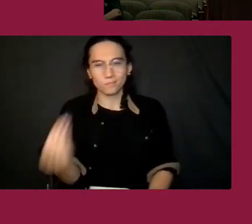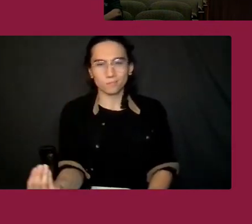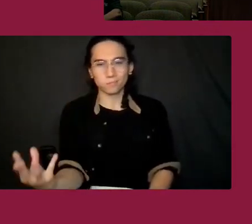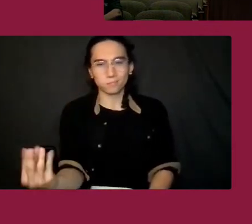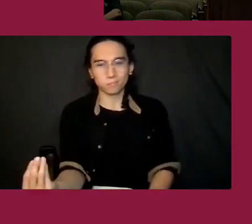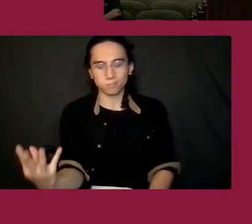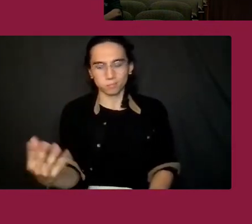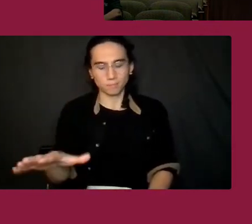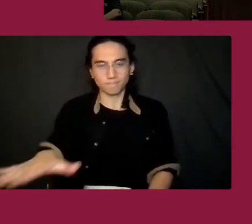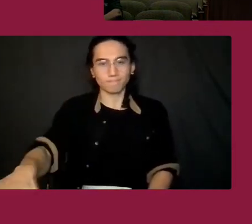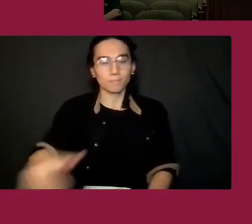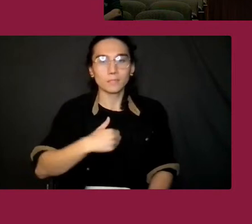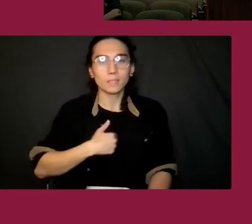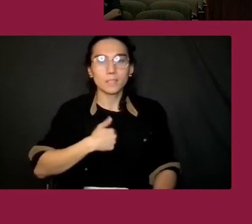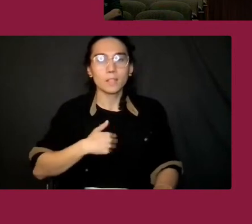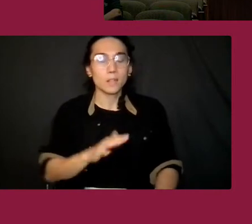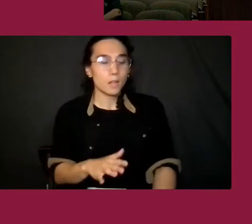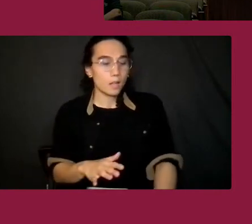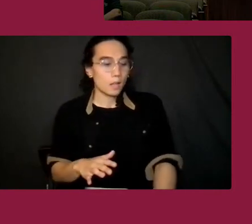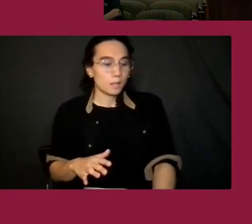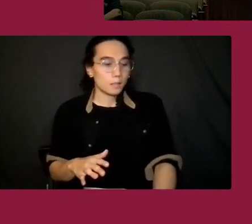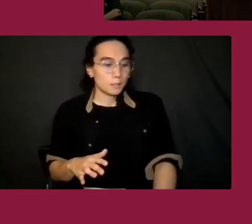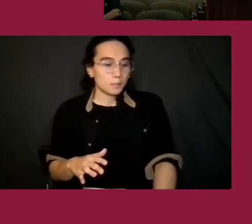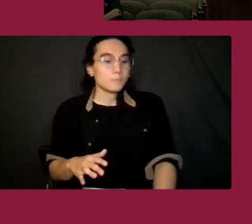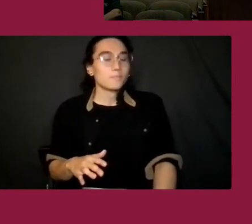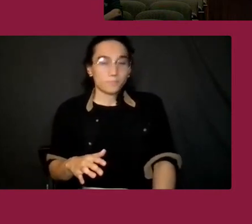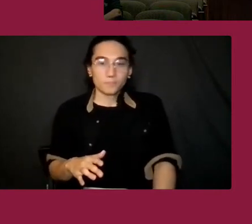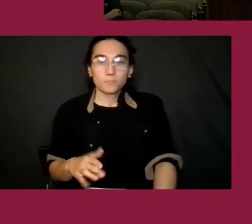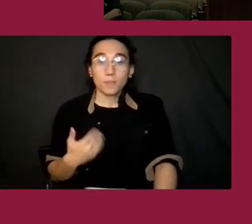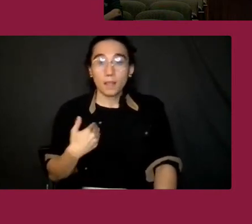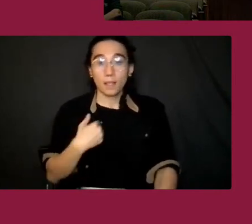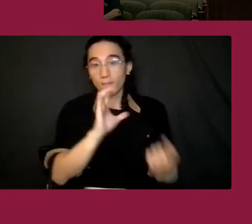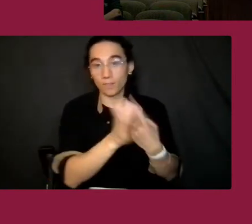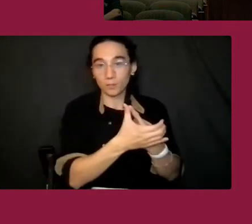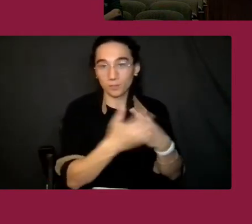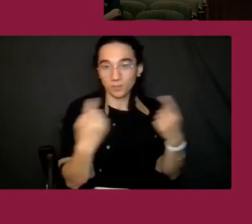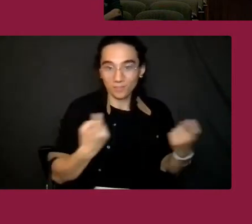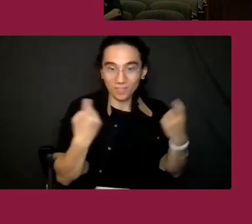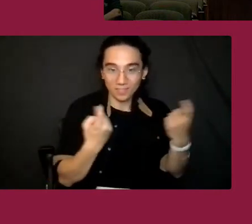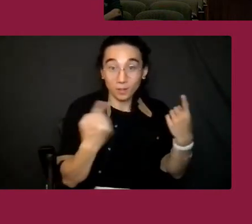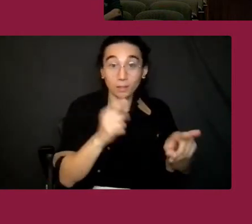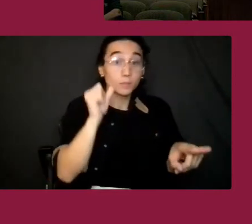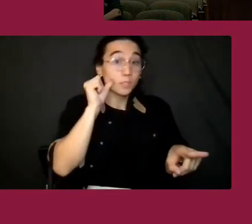And then, the cultural festival that's happening tomorrow, ASO